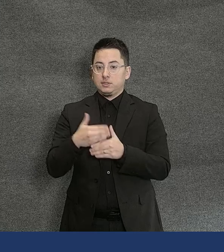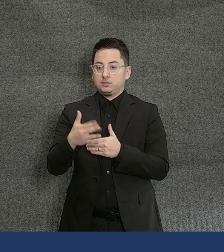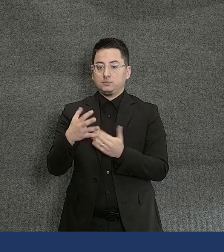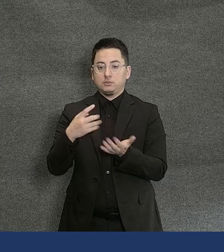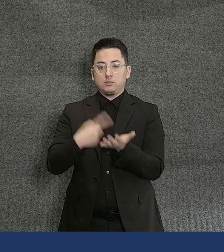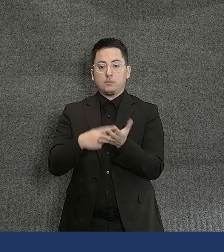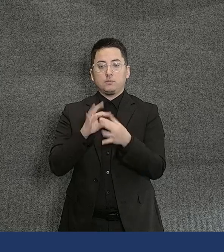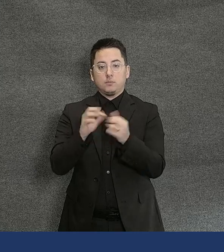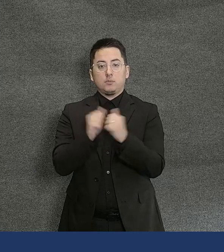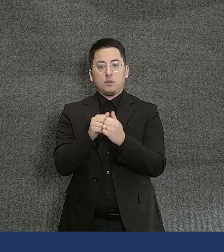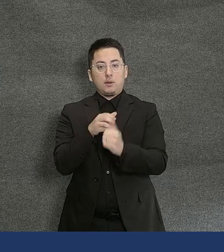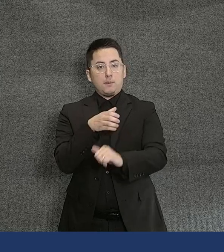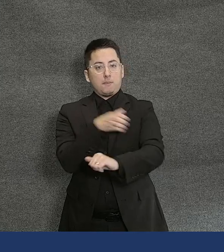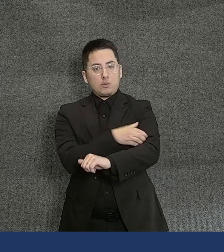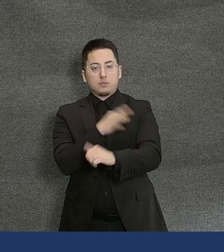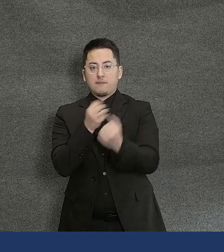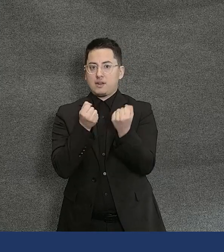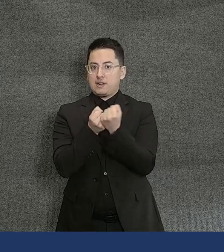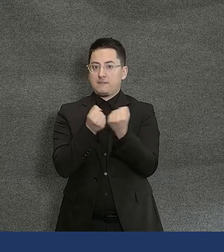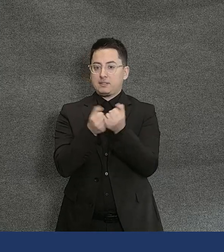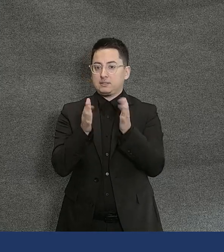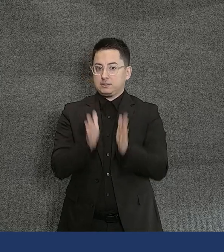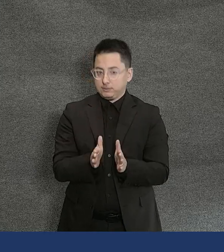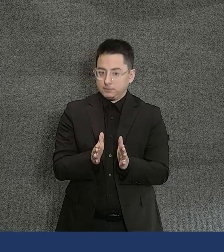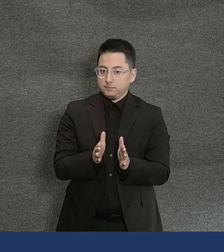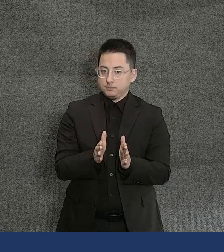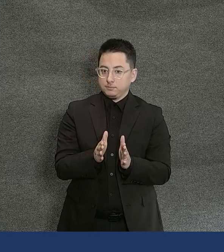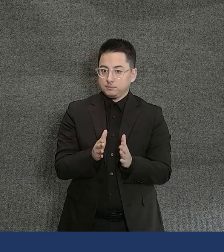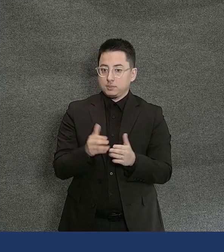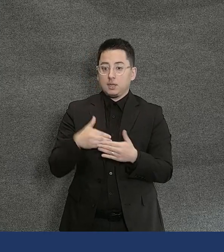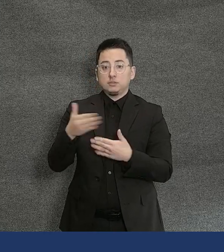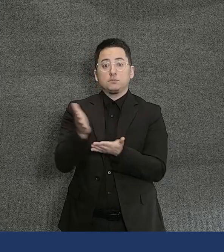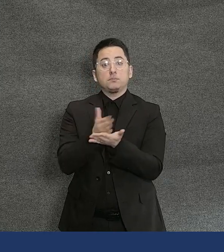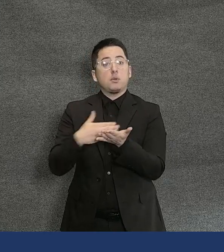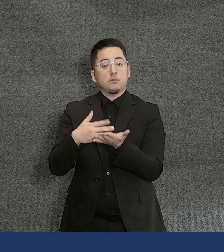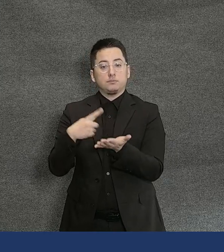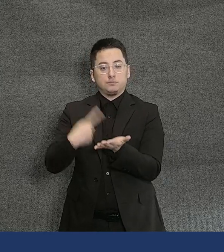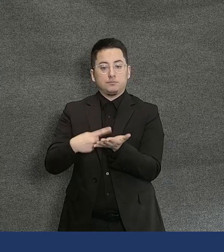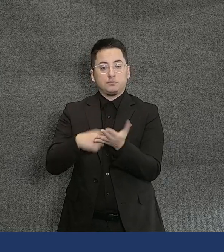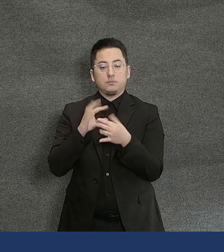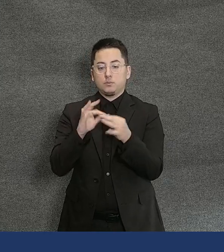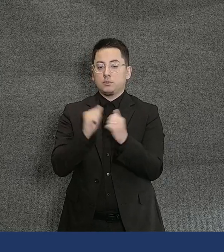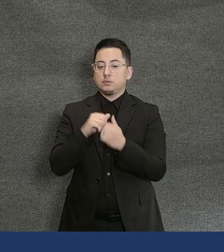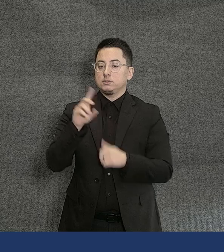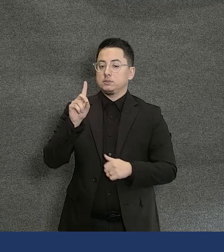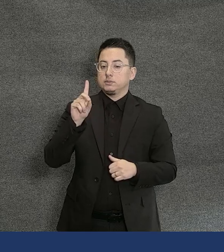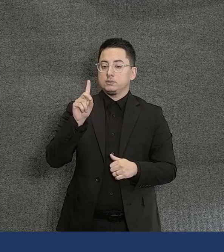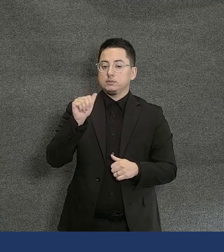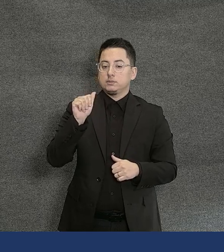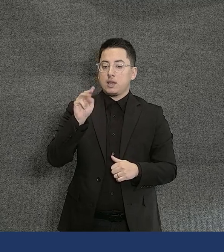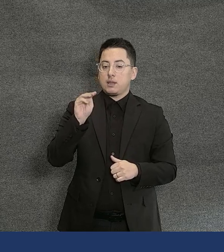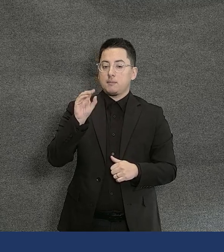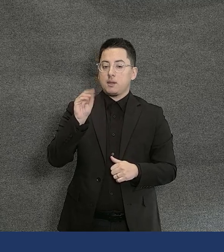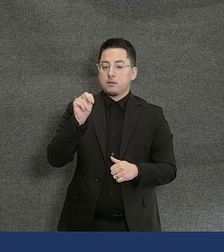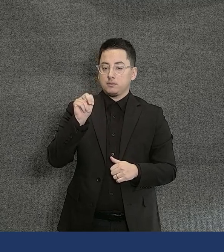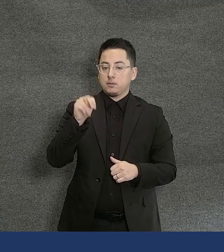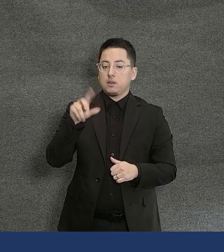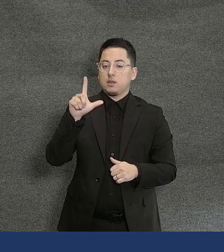this next section centers around the Damon Leivestad-- Did I get it right?--